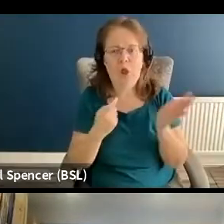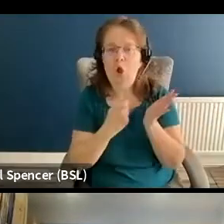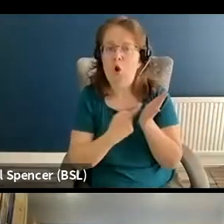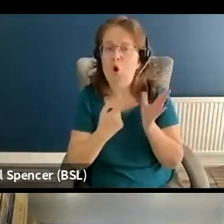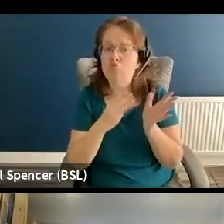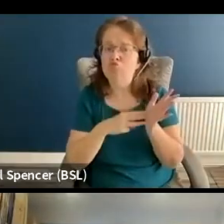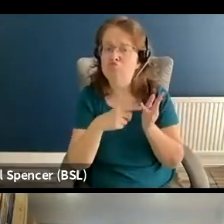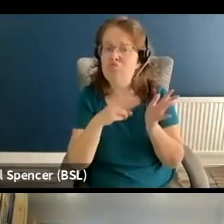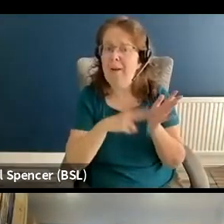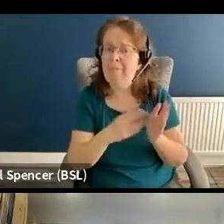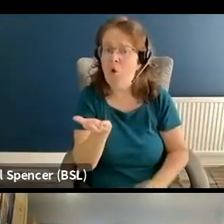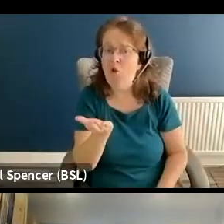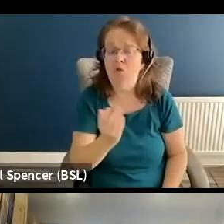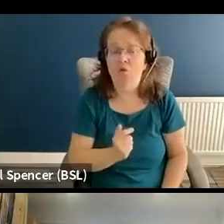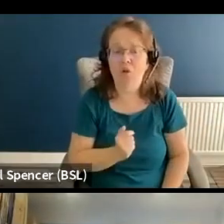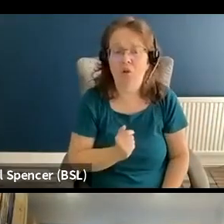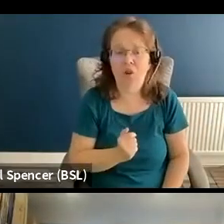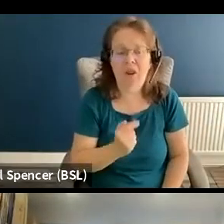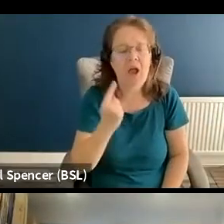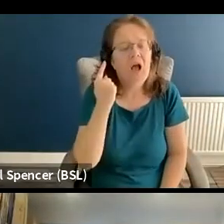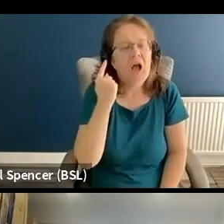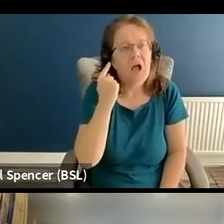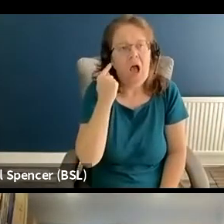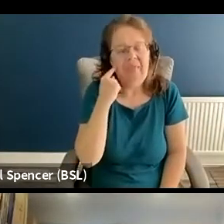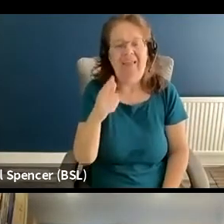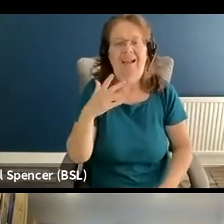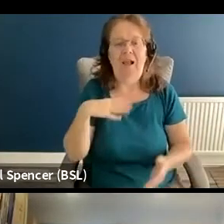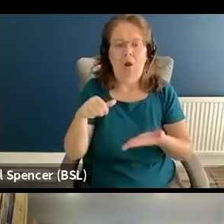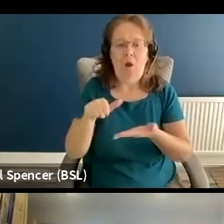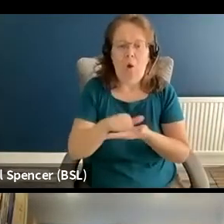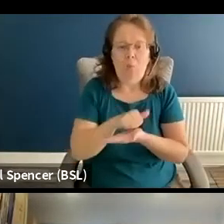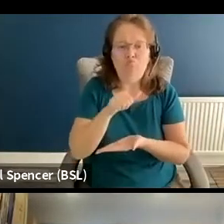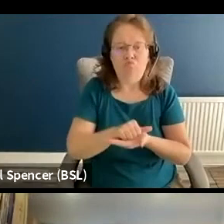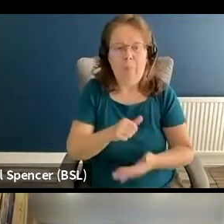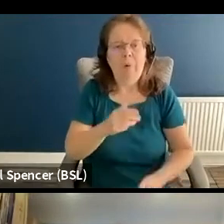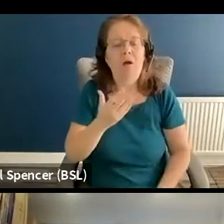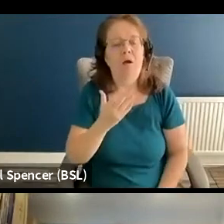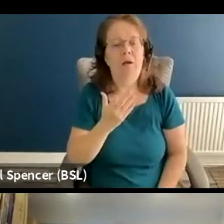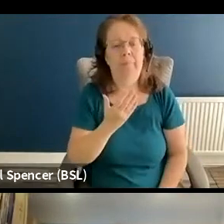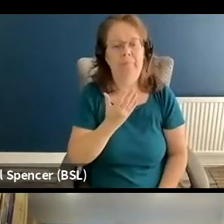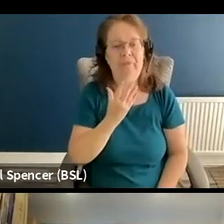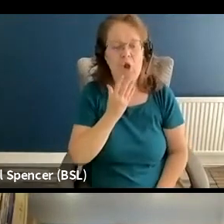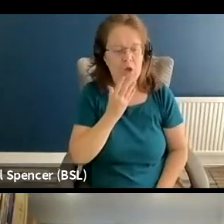I think the proper use of the descriptions,